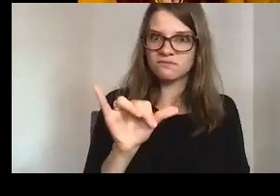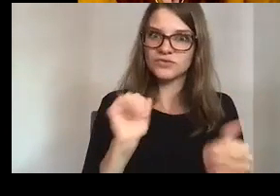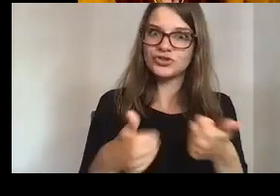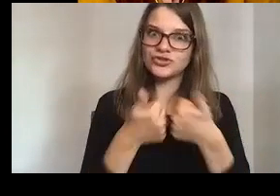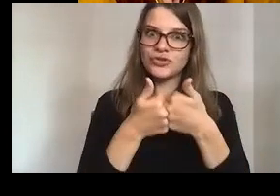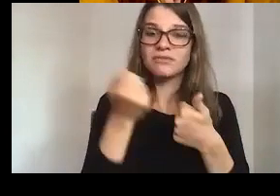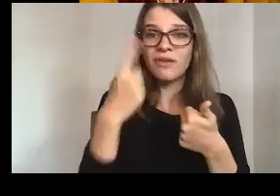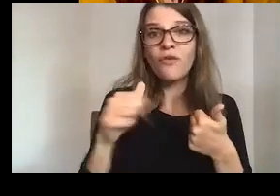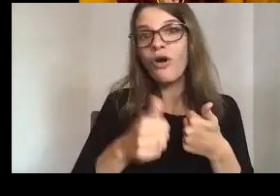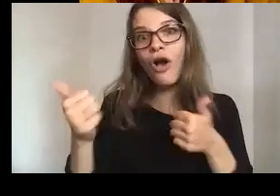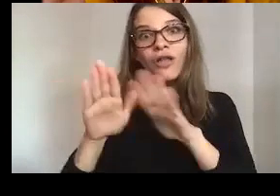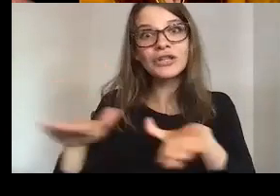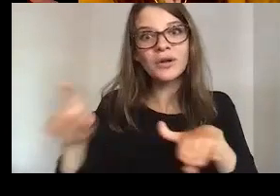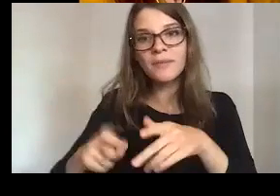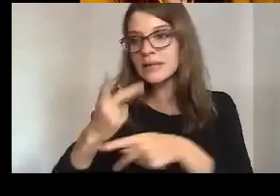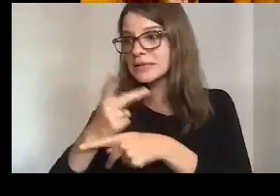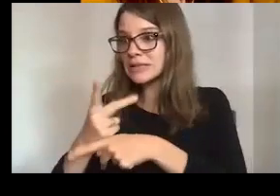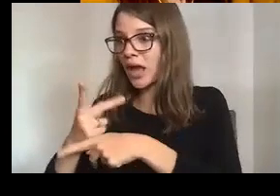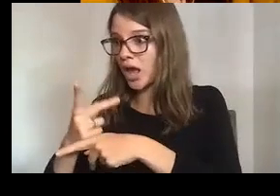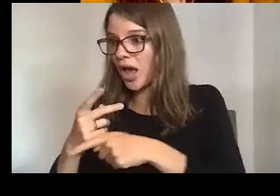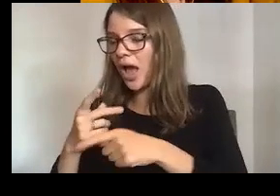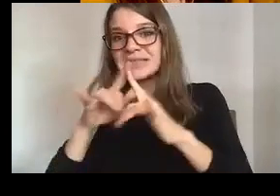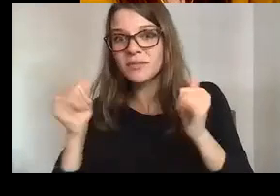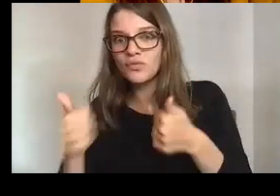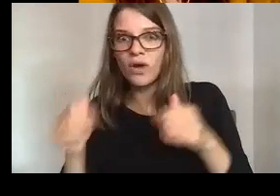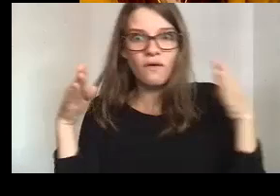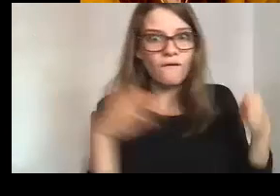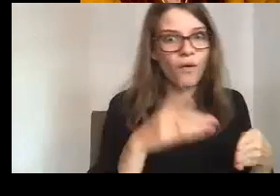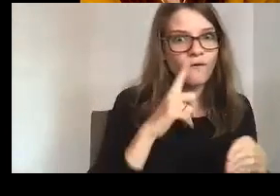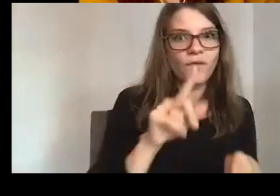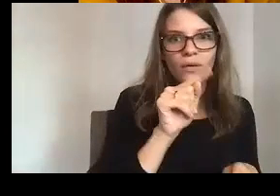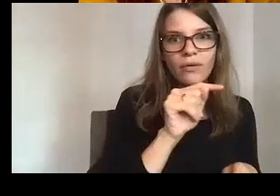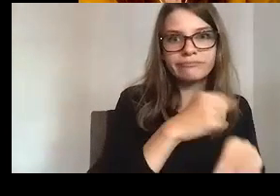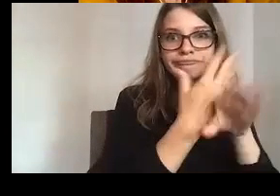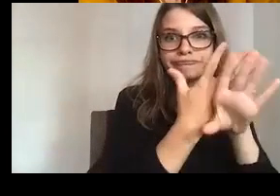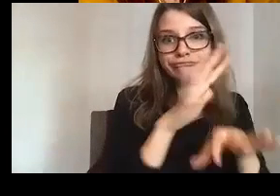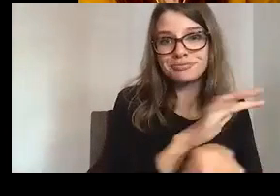children to care for while you're trying to focus on a televisit so you know in some ways